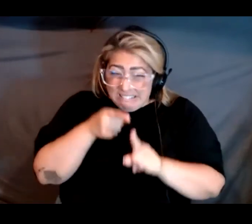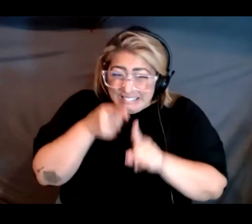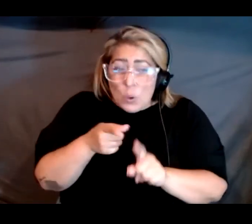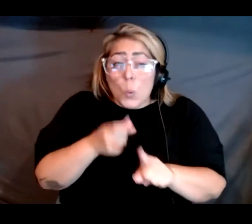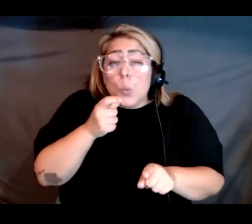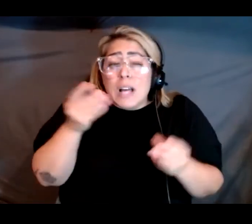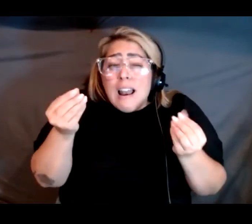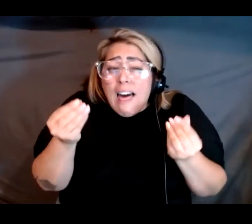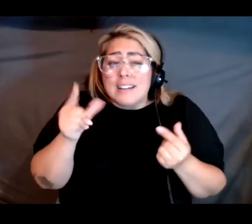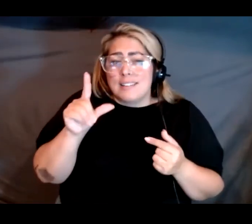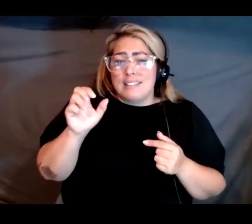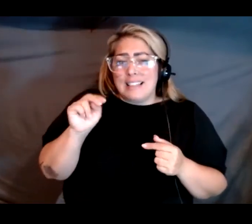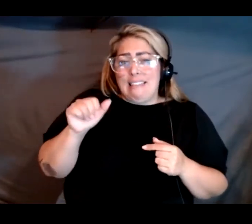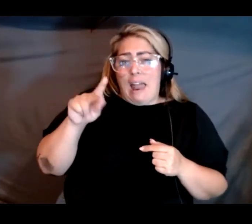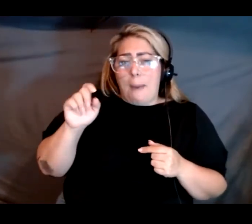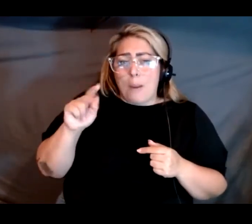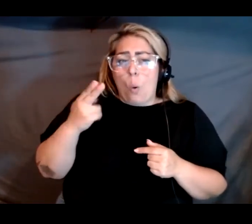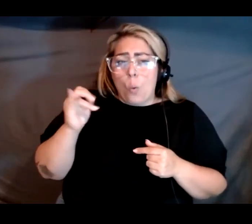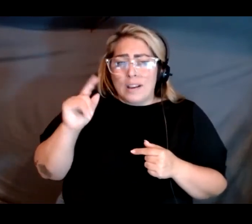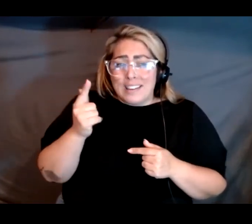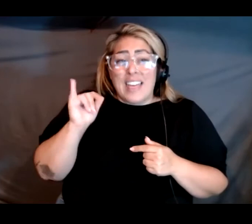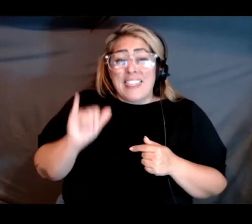The unseeded homeland of the Lenape People,